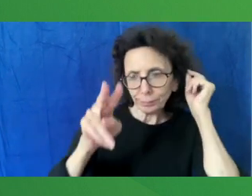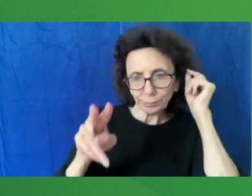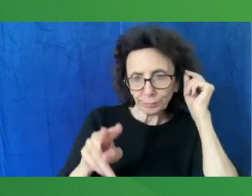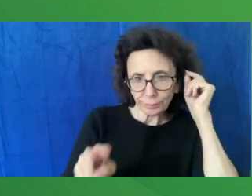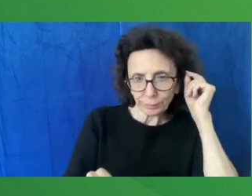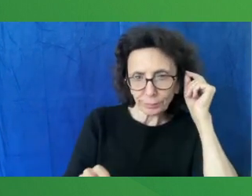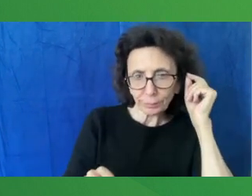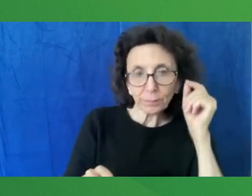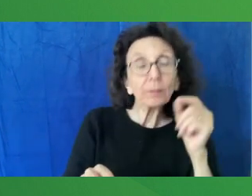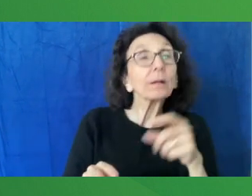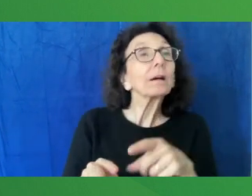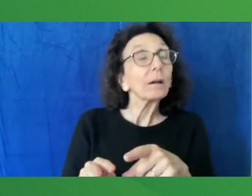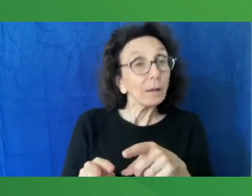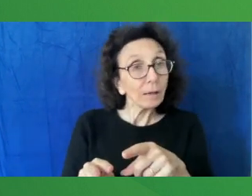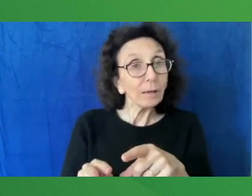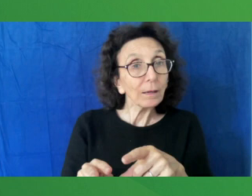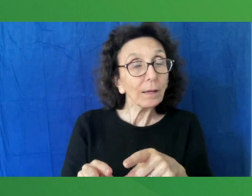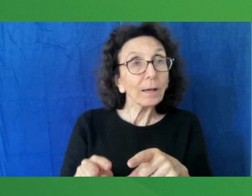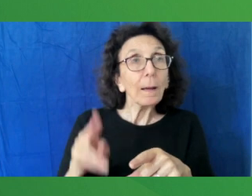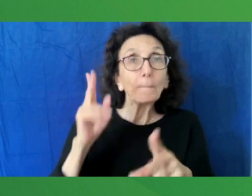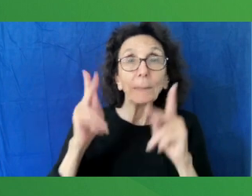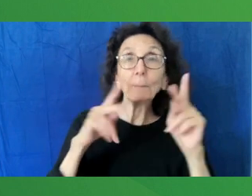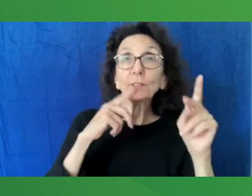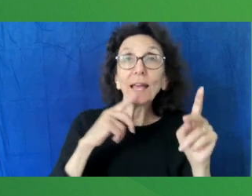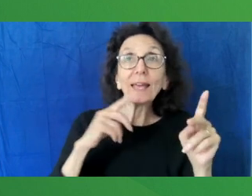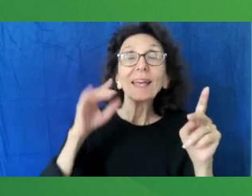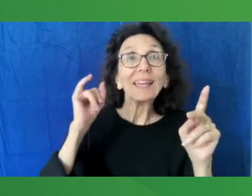That they say not to start fires when it's been dry.